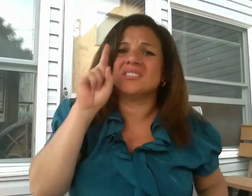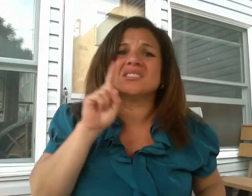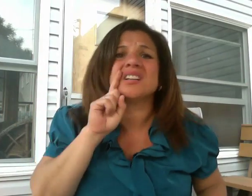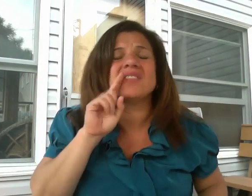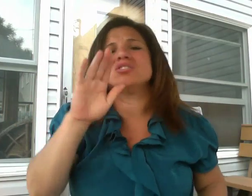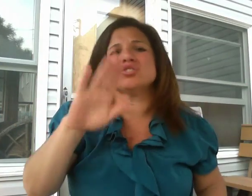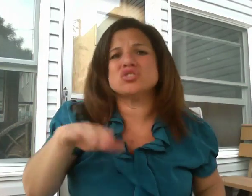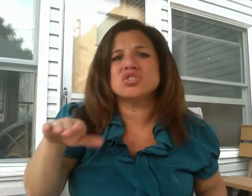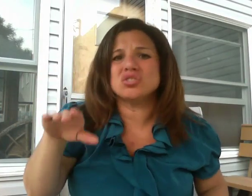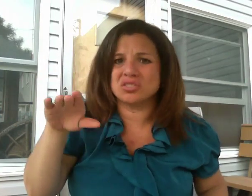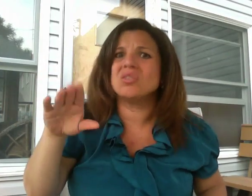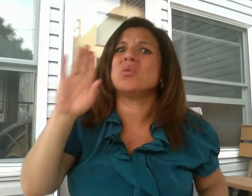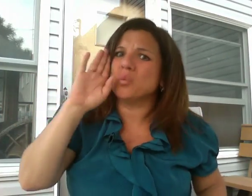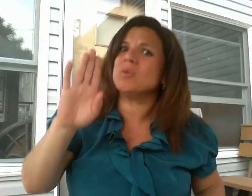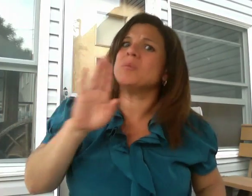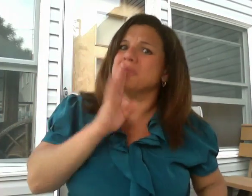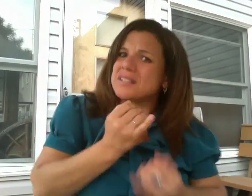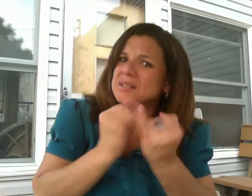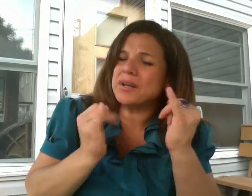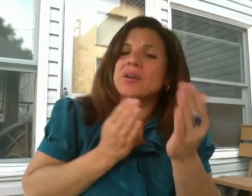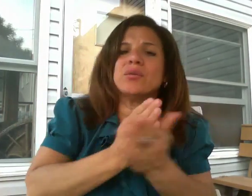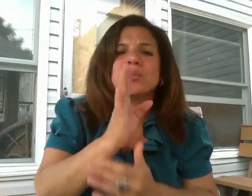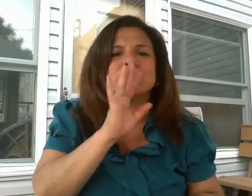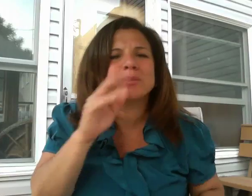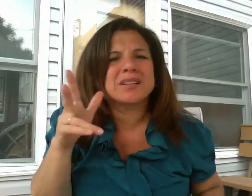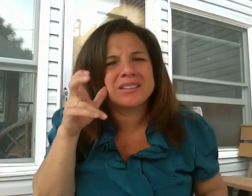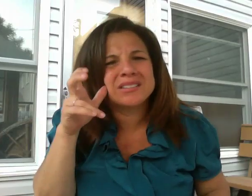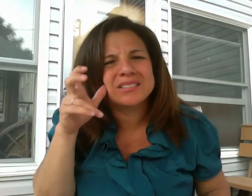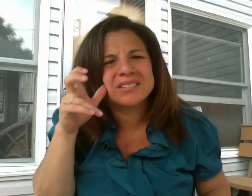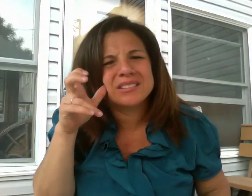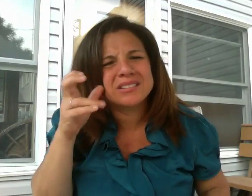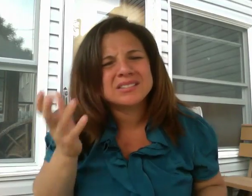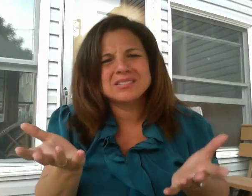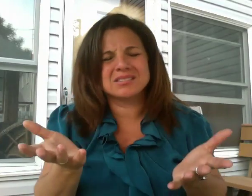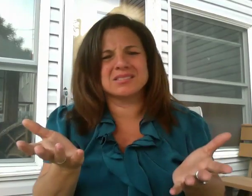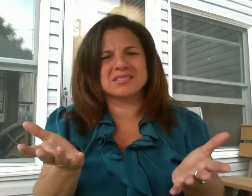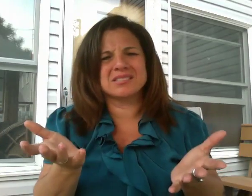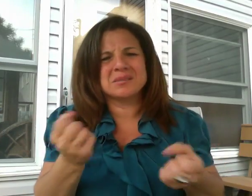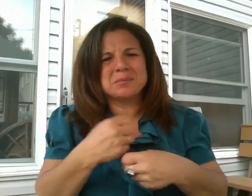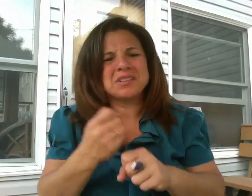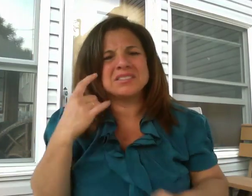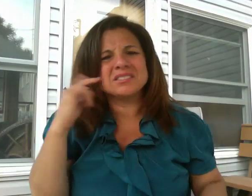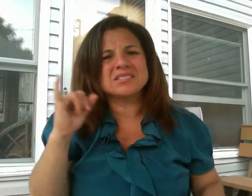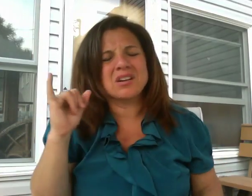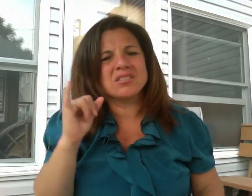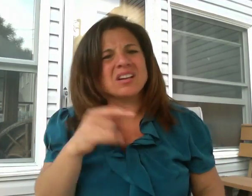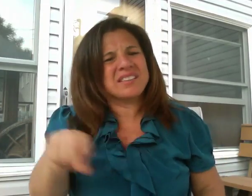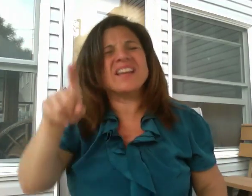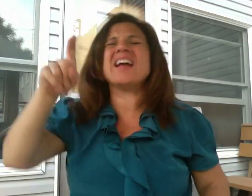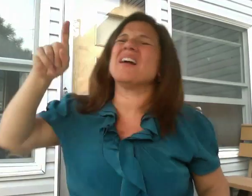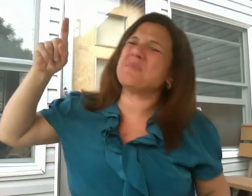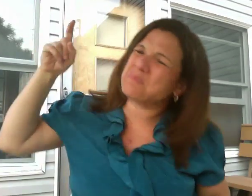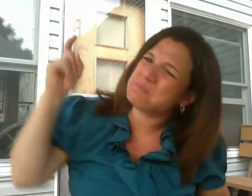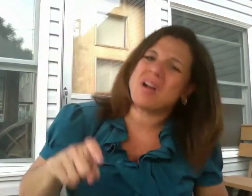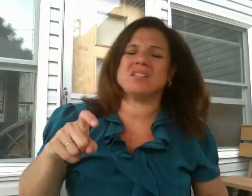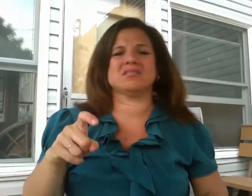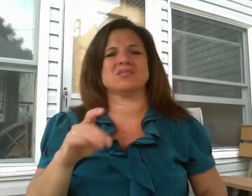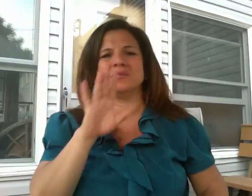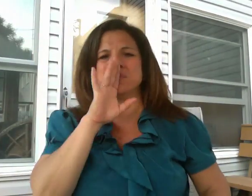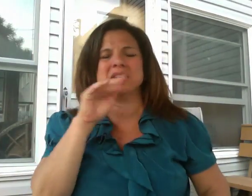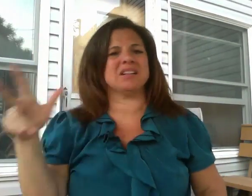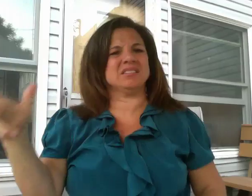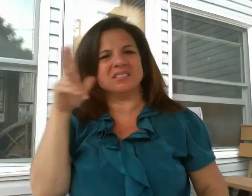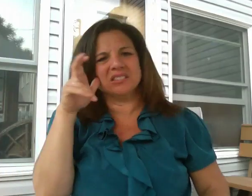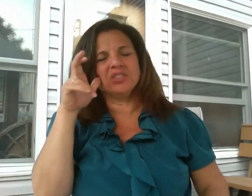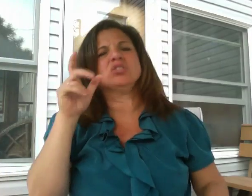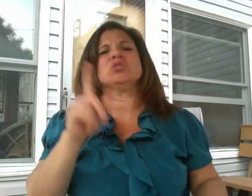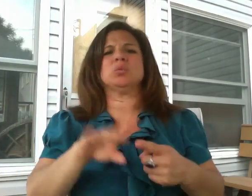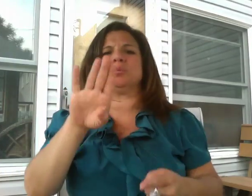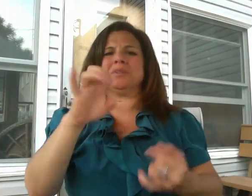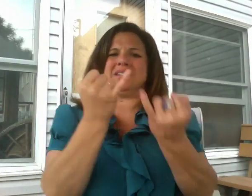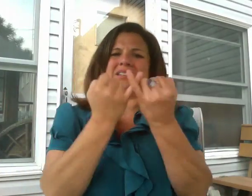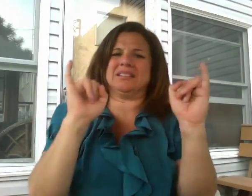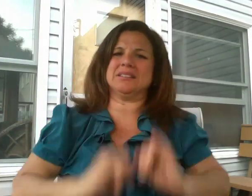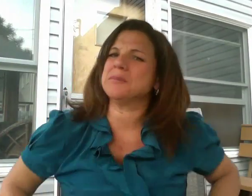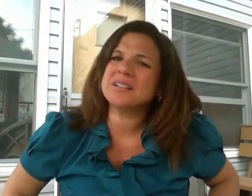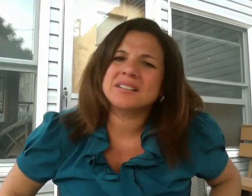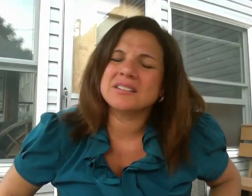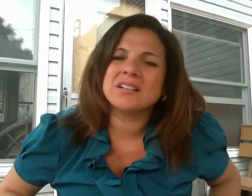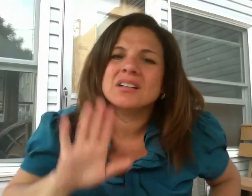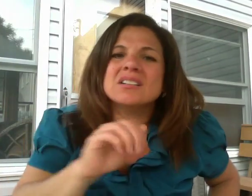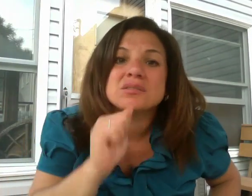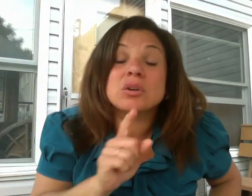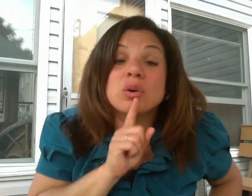Deaf children will be independent through speaking and listening? You are making it sounding like that they MUST speak and listen to be independent.